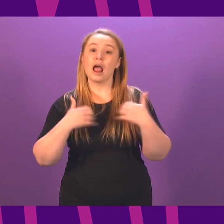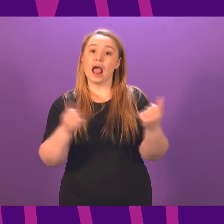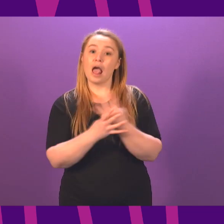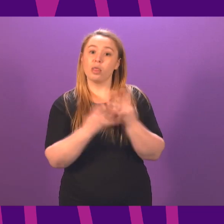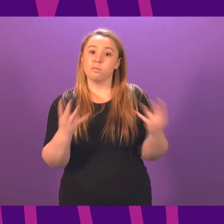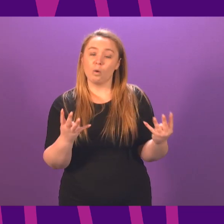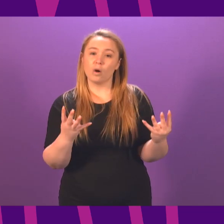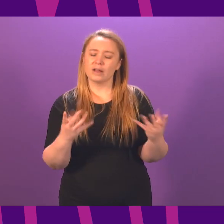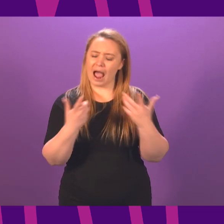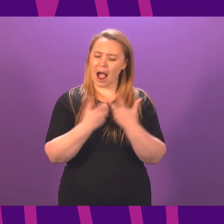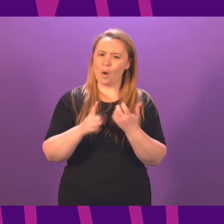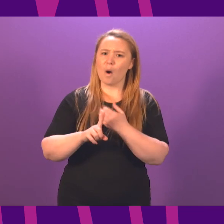doses, which was subject to some criticism yesterday. The Scottish Ambulance Service got